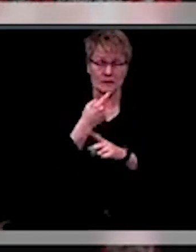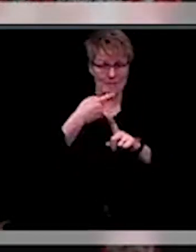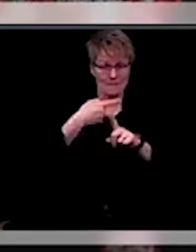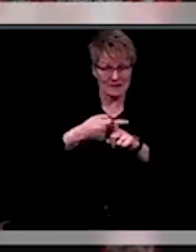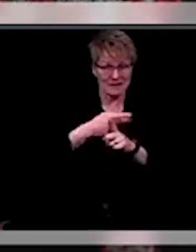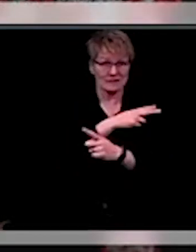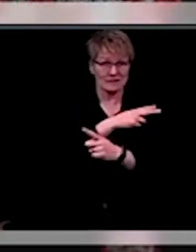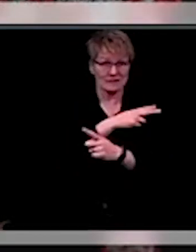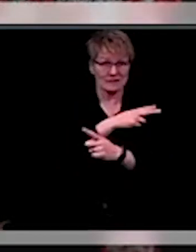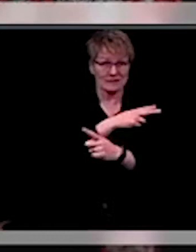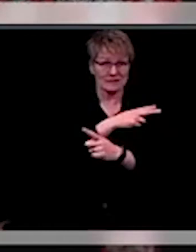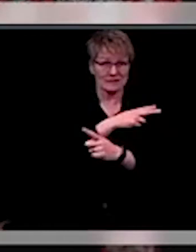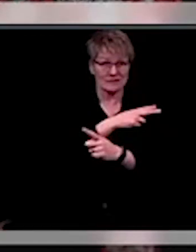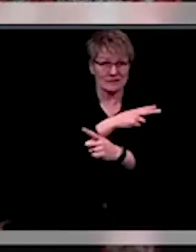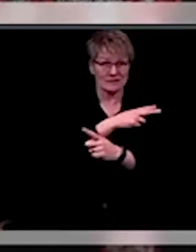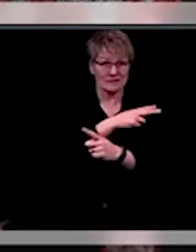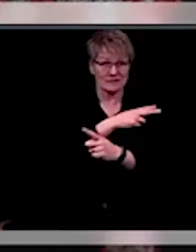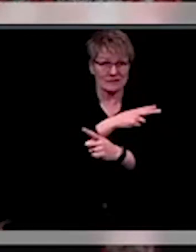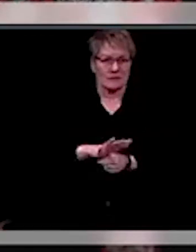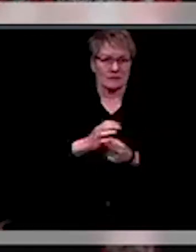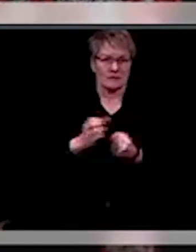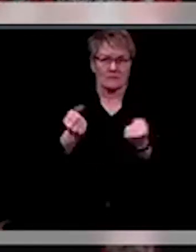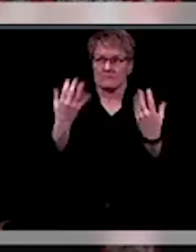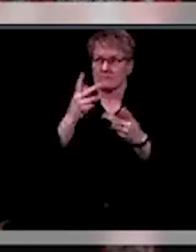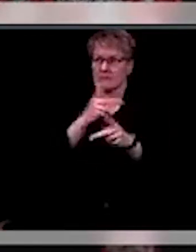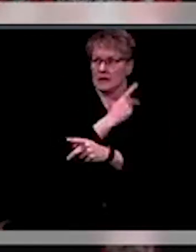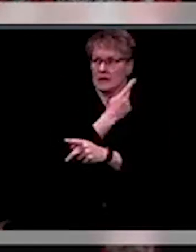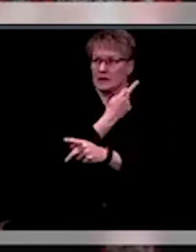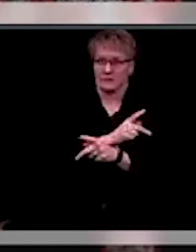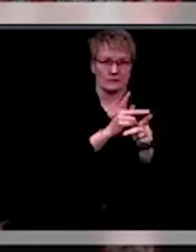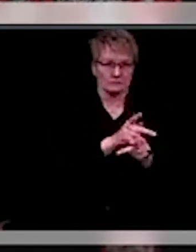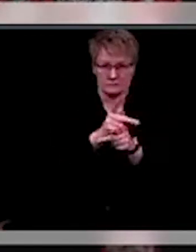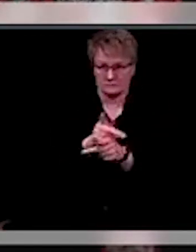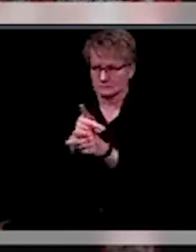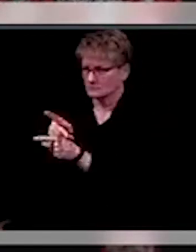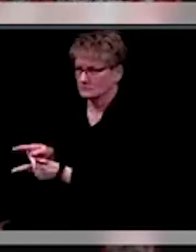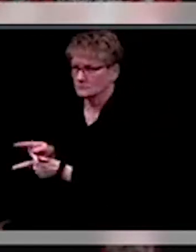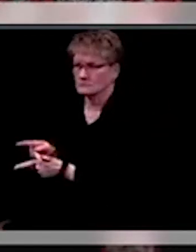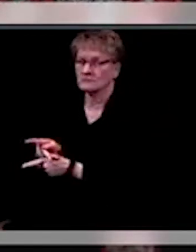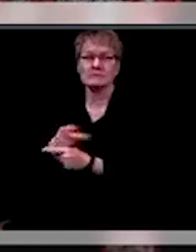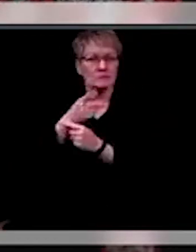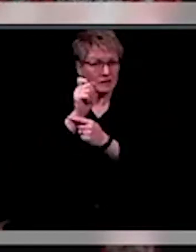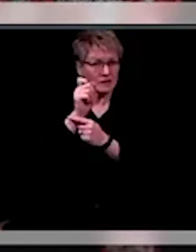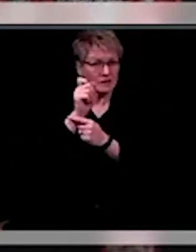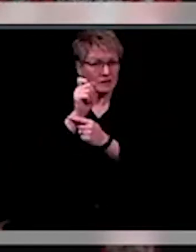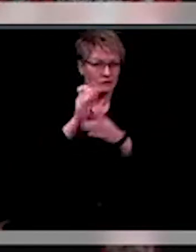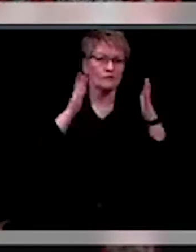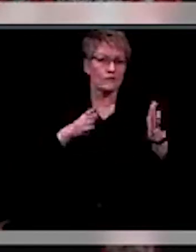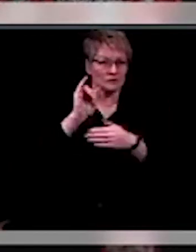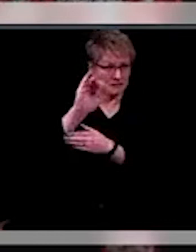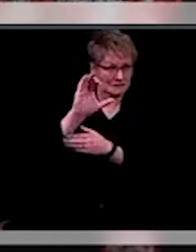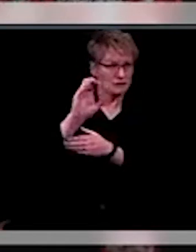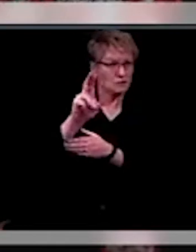of all those cases needing those intensive care services. So, now is the time for us all to join